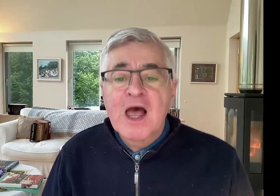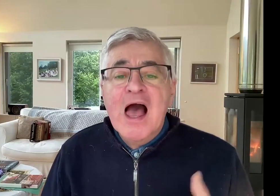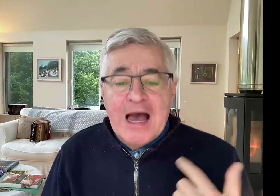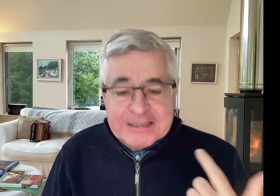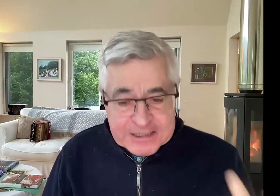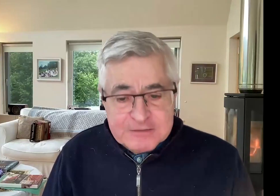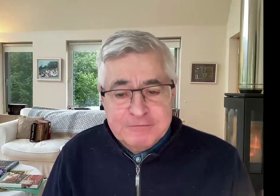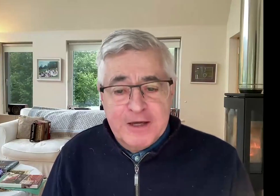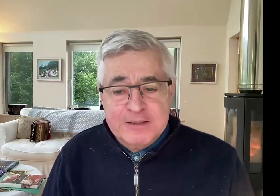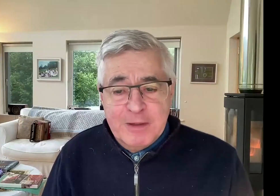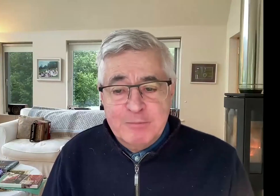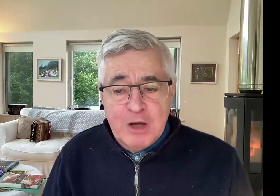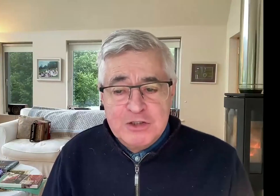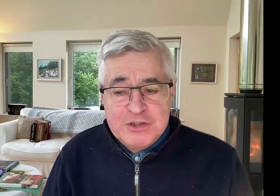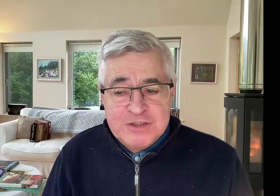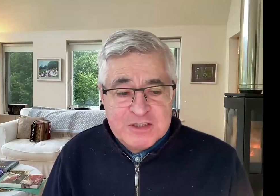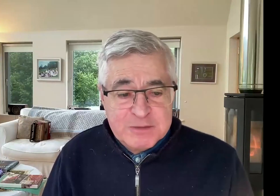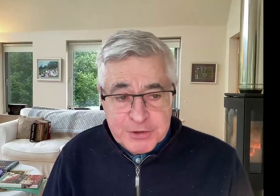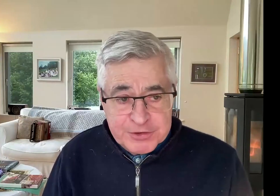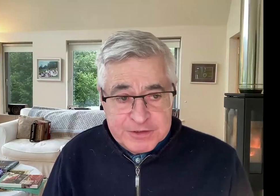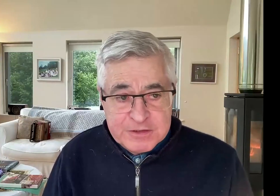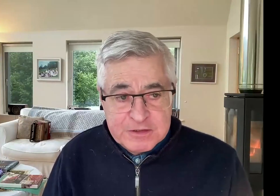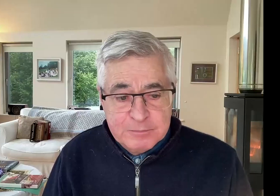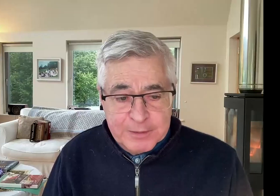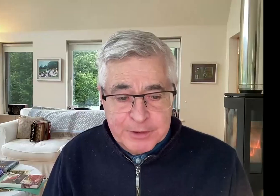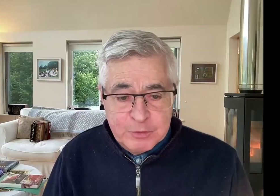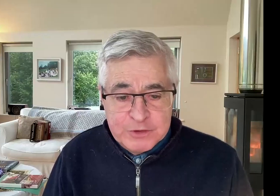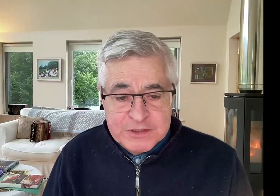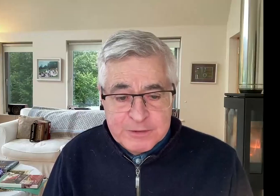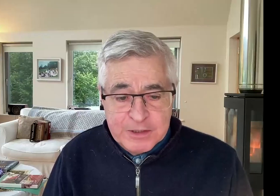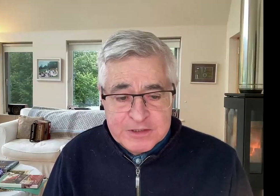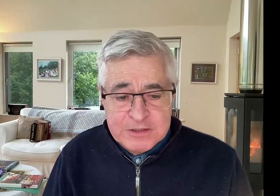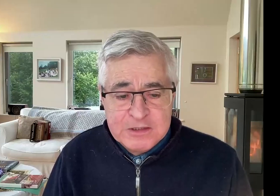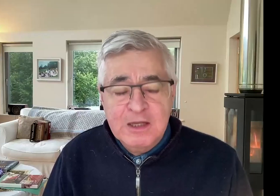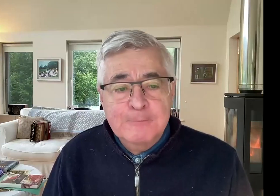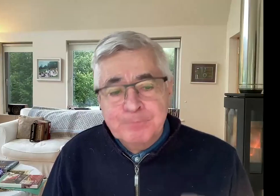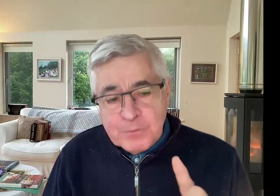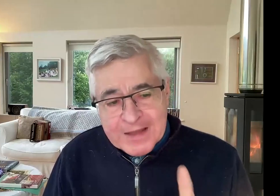blockages experienced by people with disabilities, and then to reverse engineering the